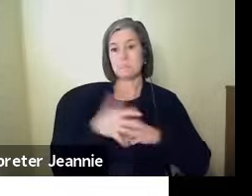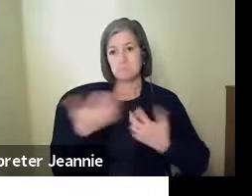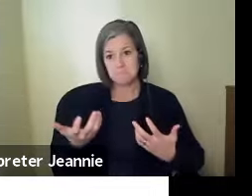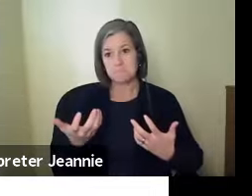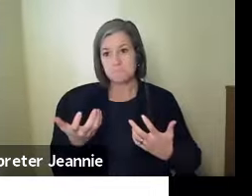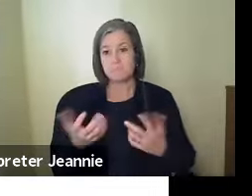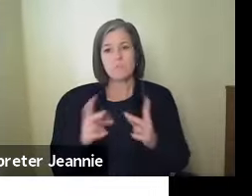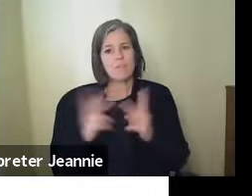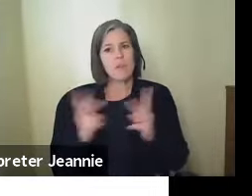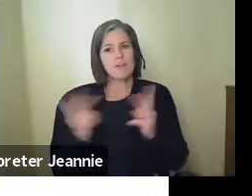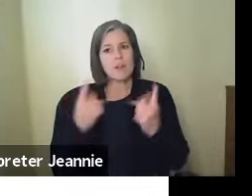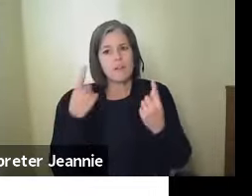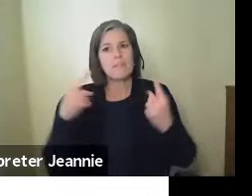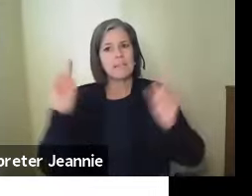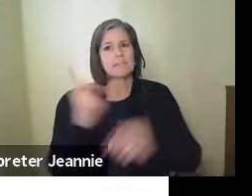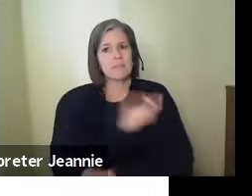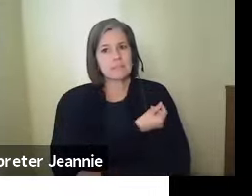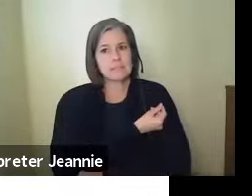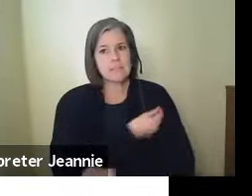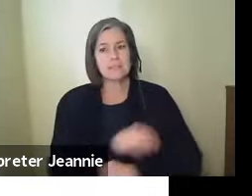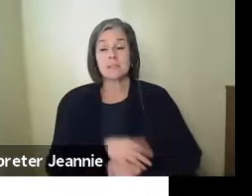very, very effective vaccine. You probably need about a